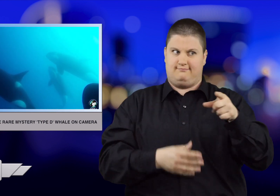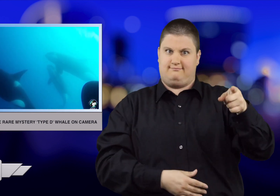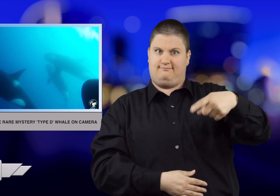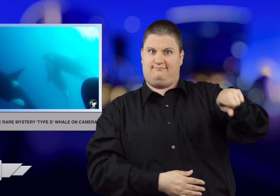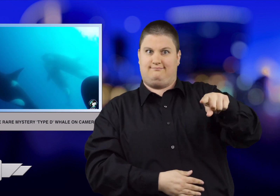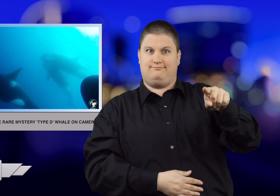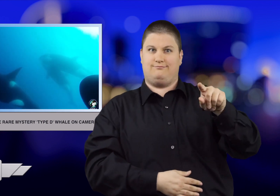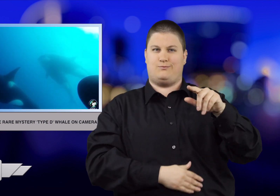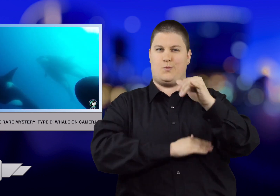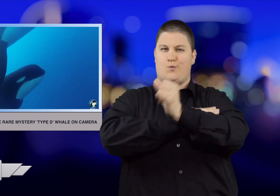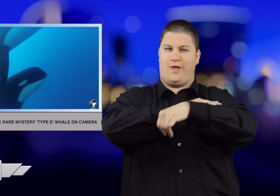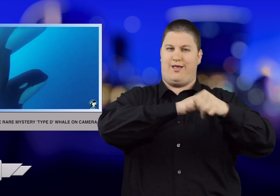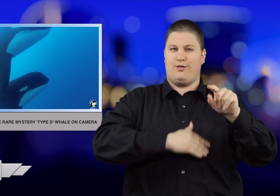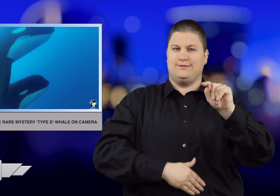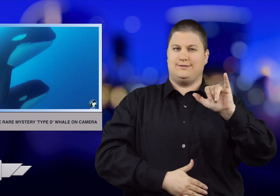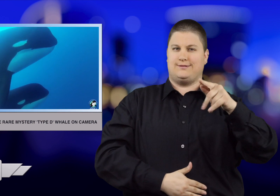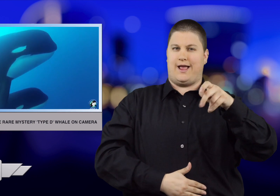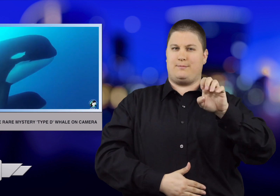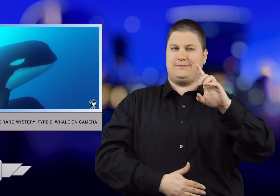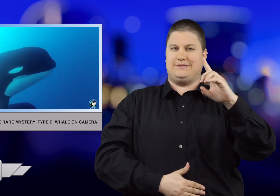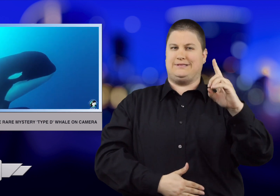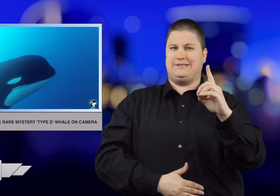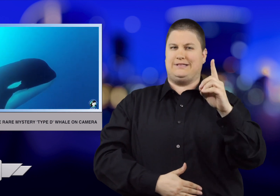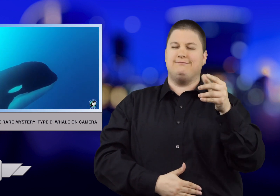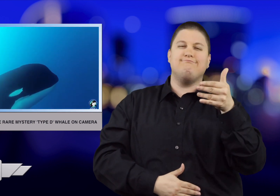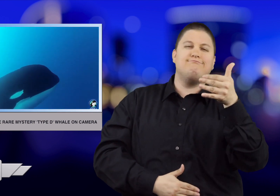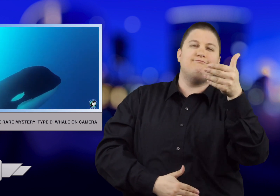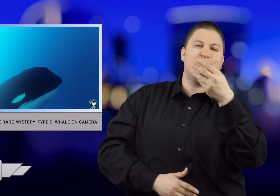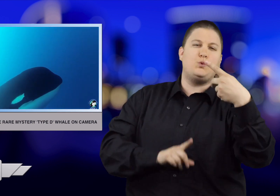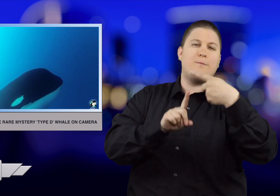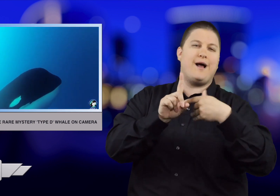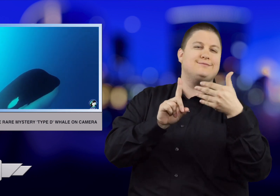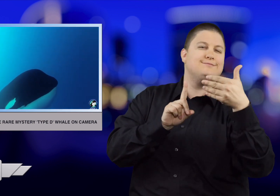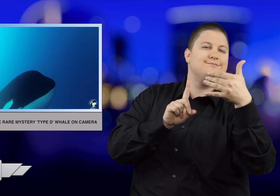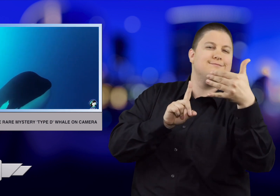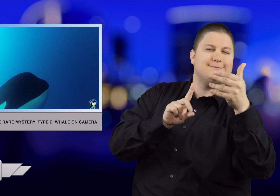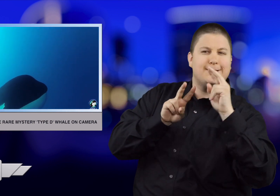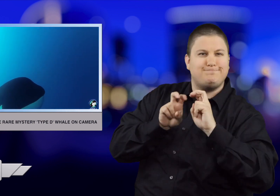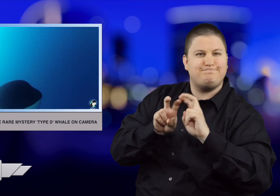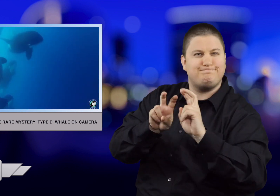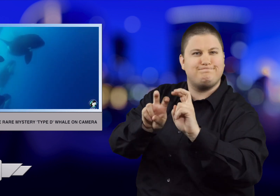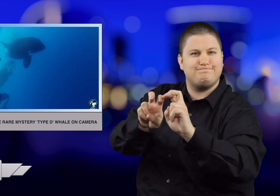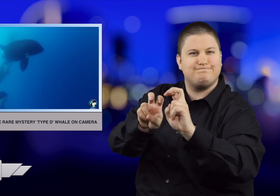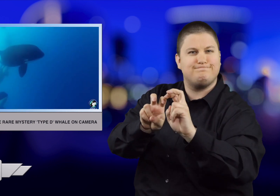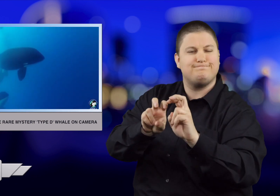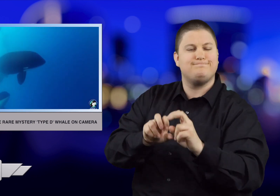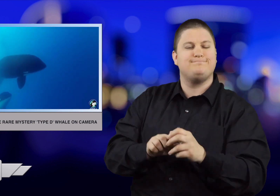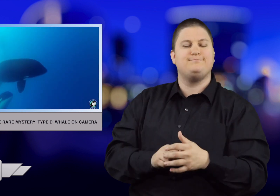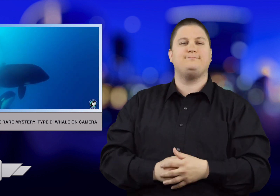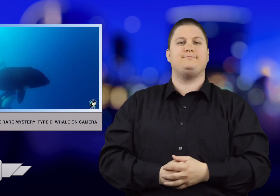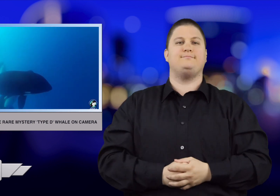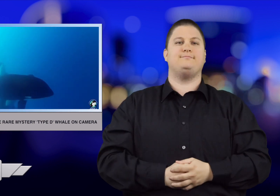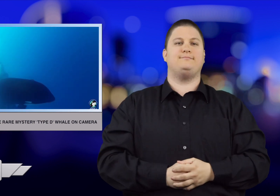more about them in a few months.